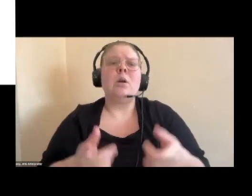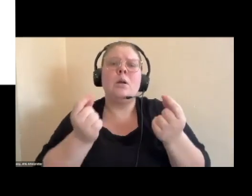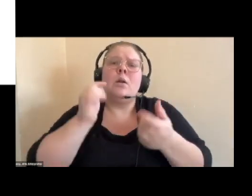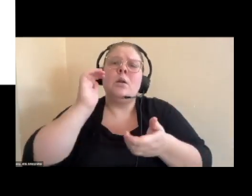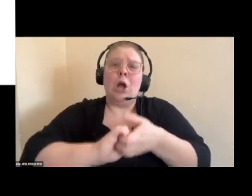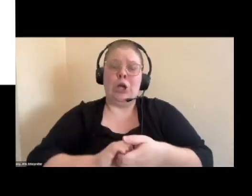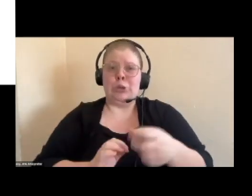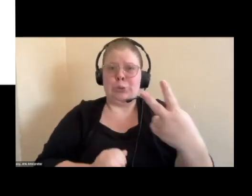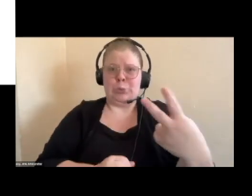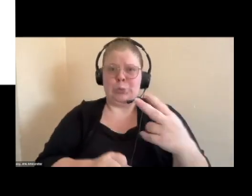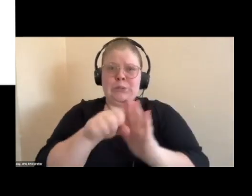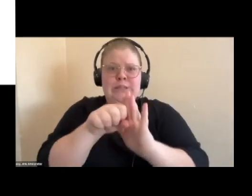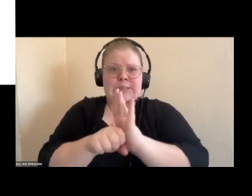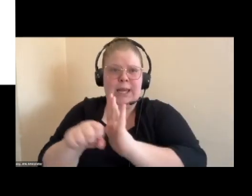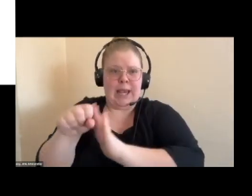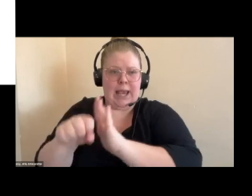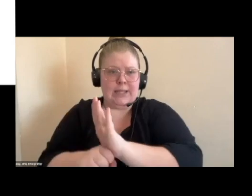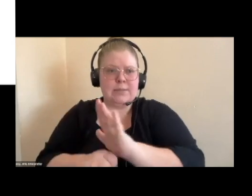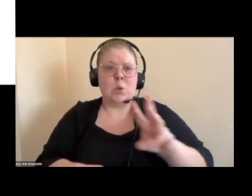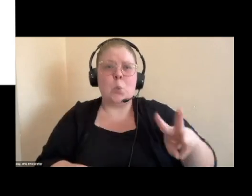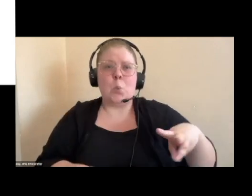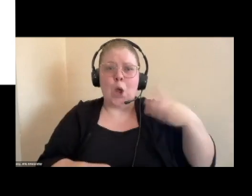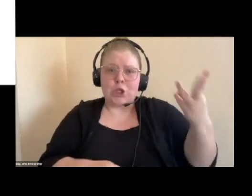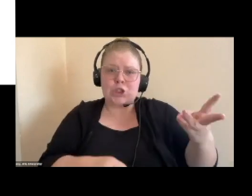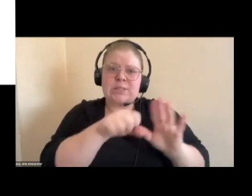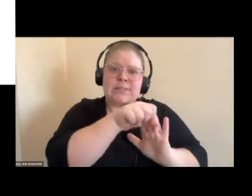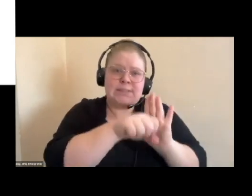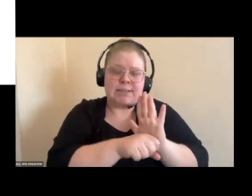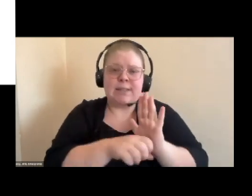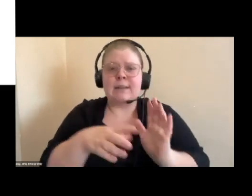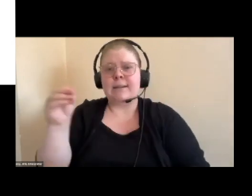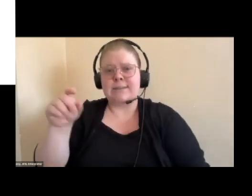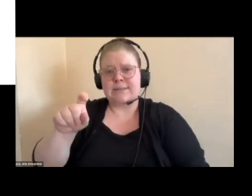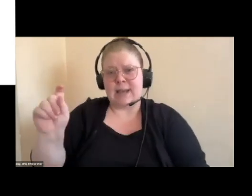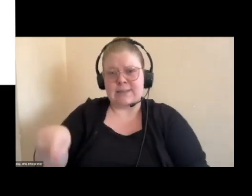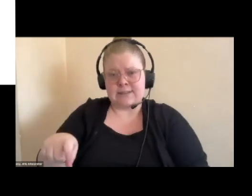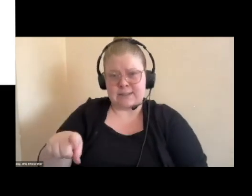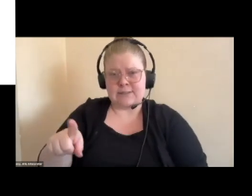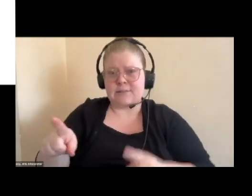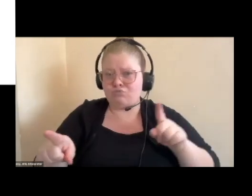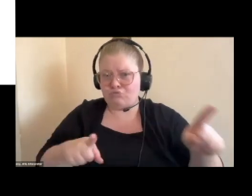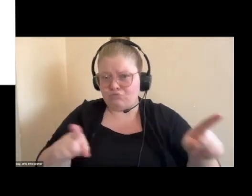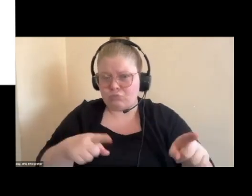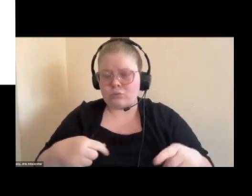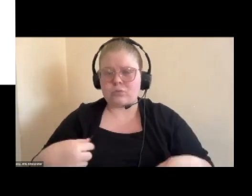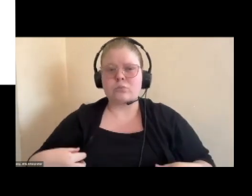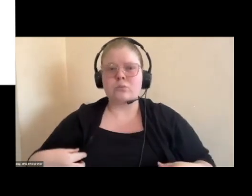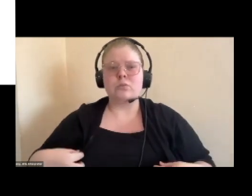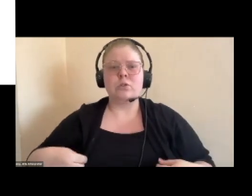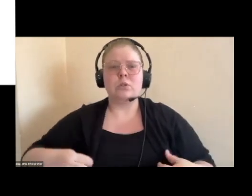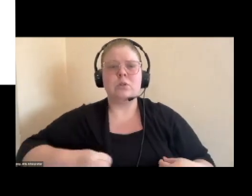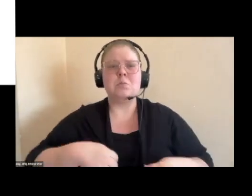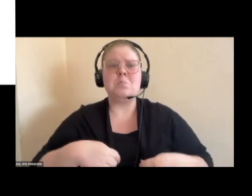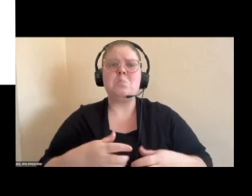We worked with Washington state and Texas. They added some LTSS questions